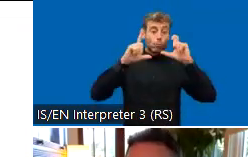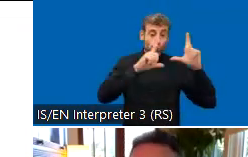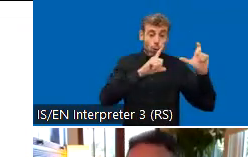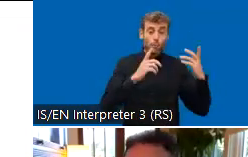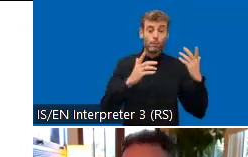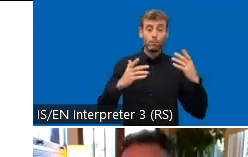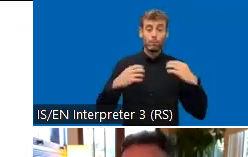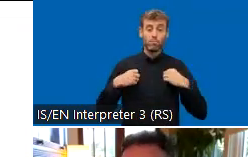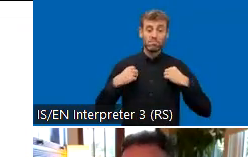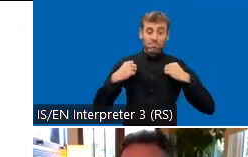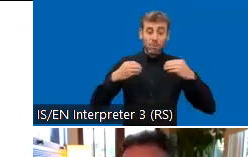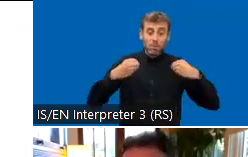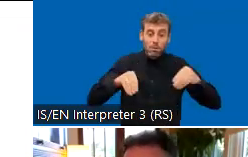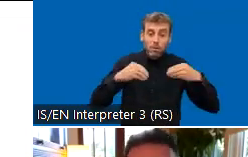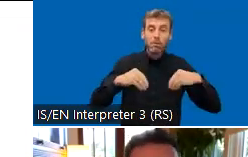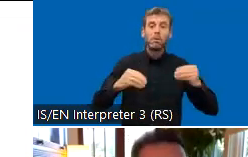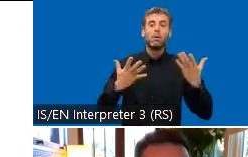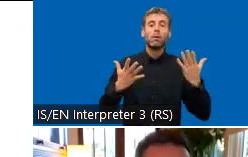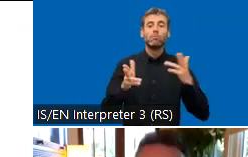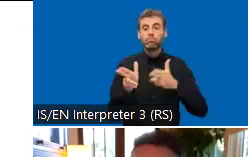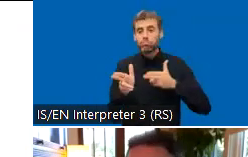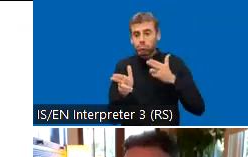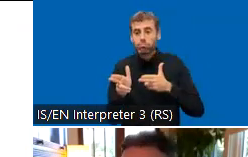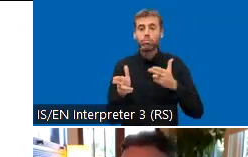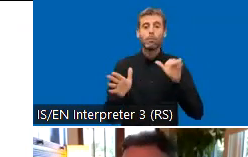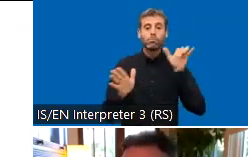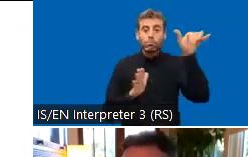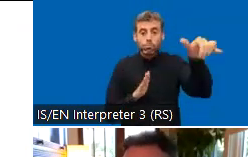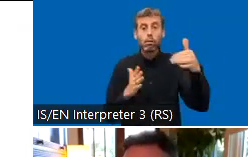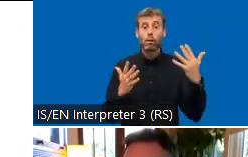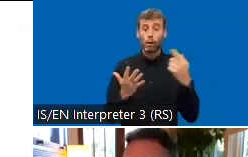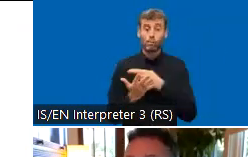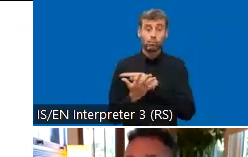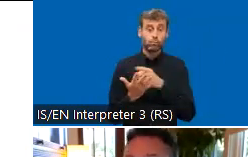globe, we have to make sure that we are providing those industry sectors the benefits that they